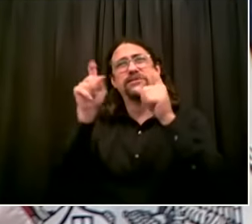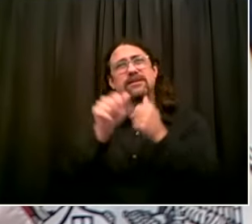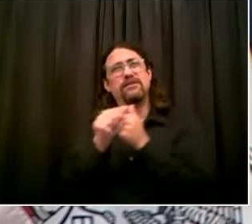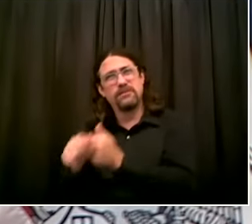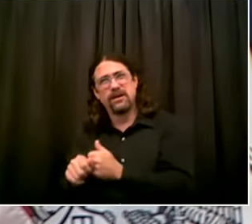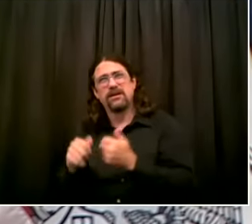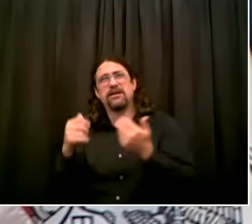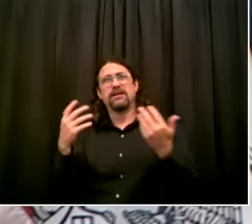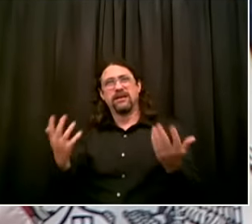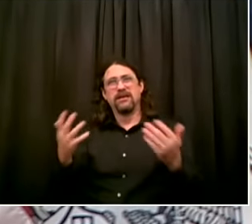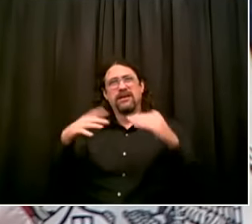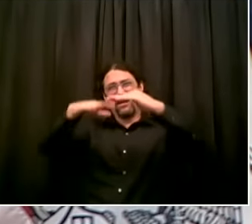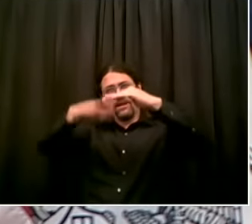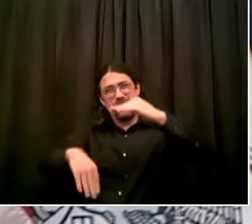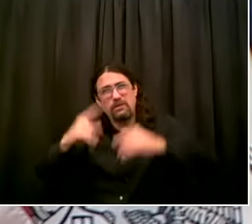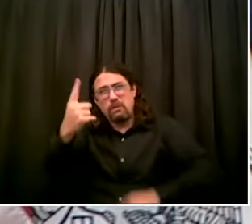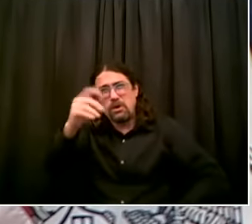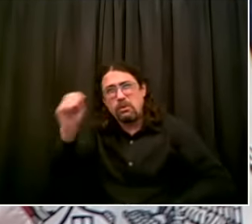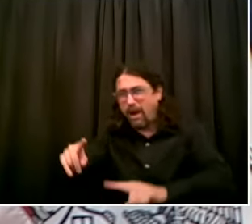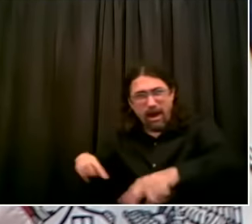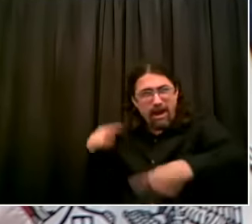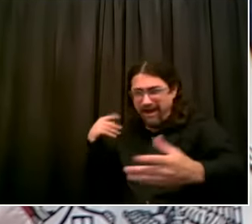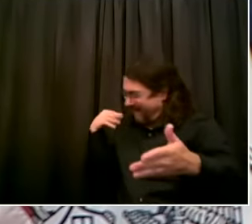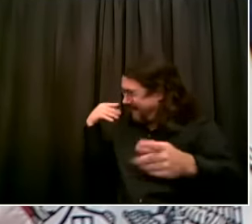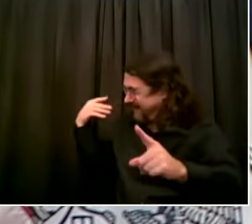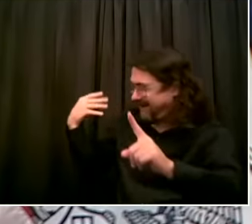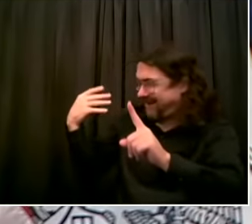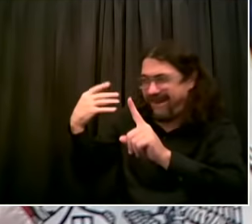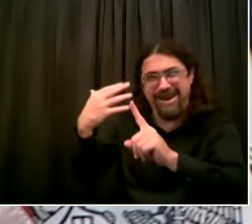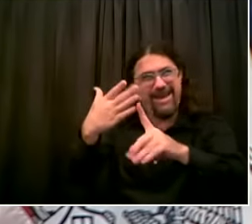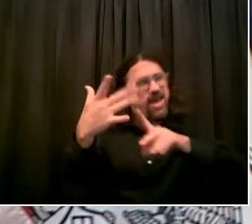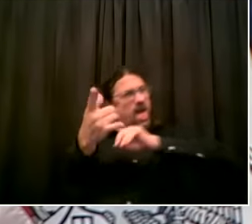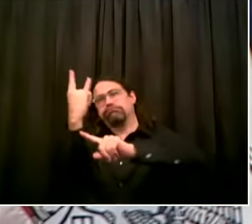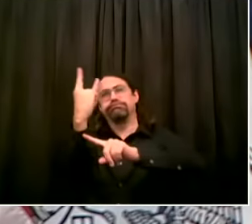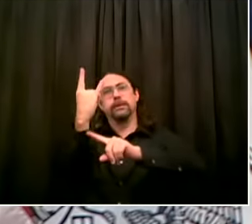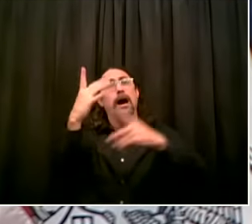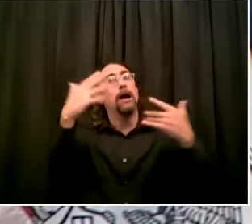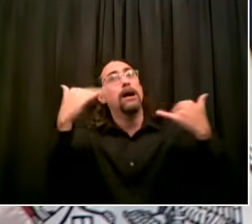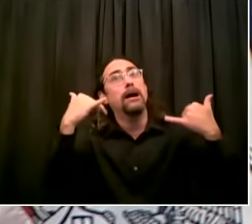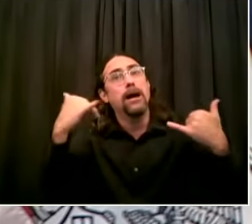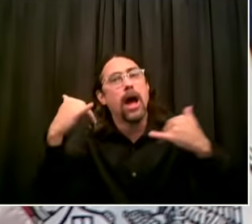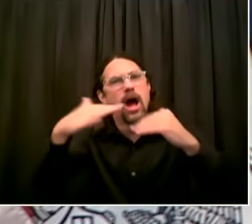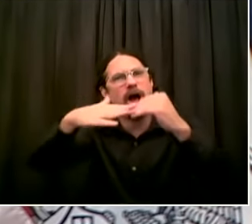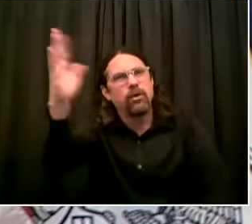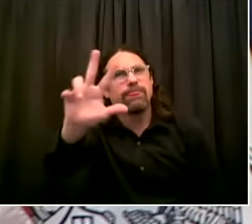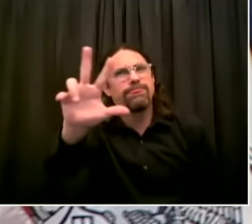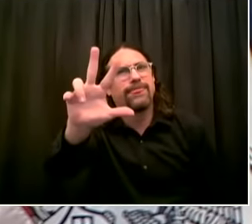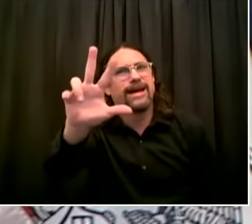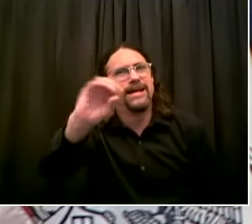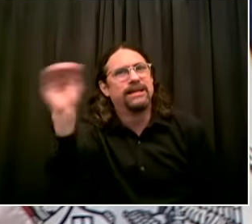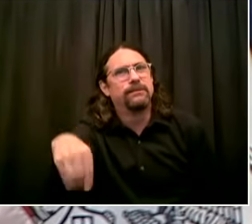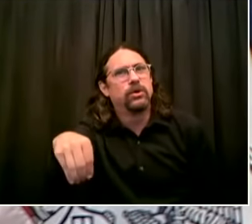SERIOUS PROBLEM. THE PROBLEM IS PRIMARILY IN NNIE IZP CODES. THA TIS EFFECTING THE OVERALL DAILY